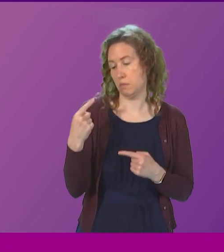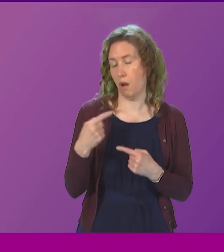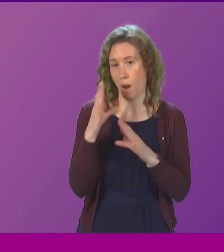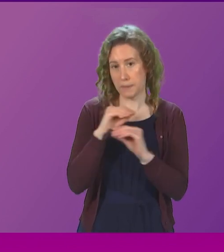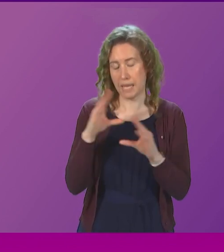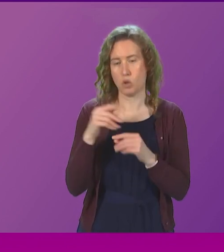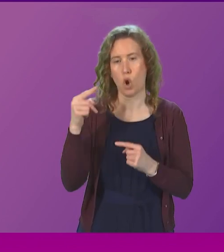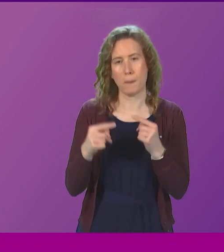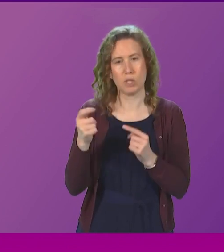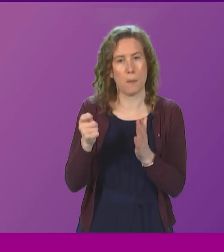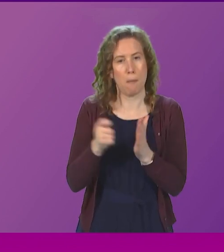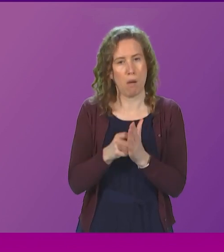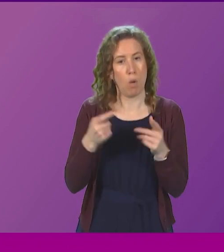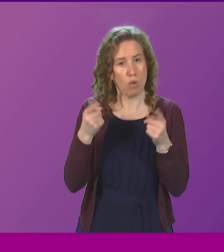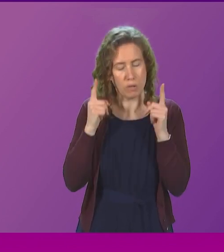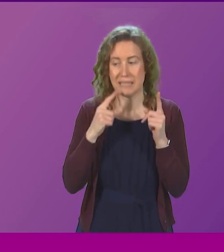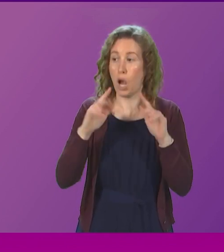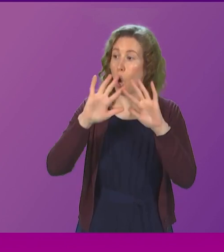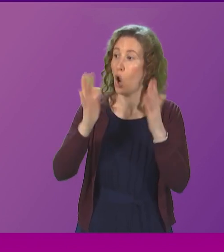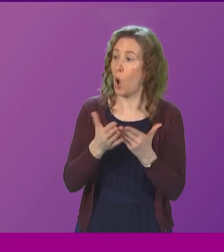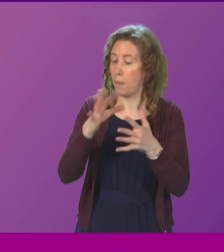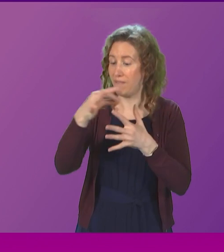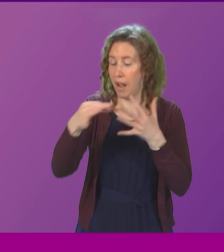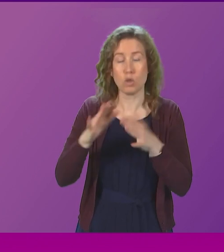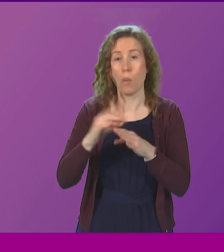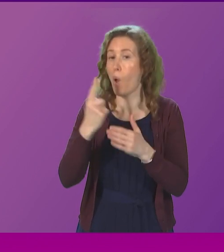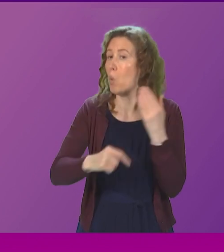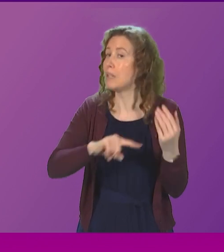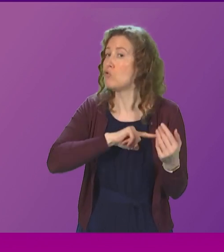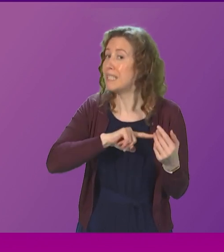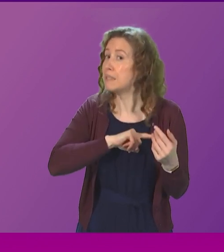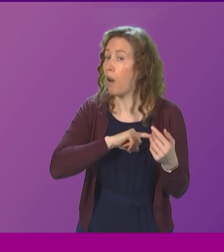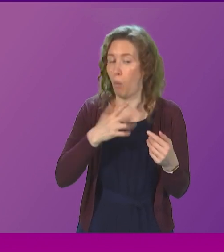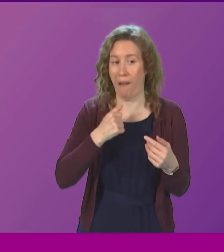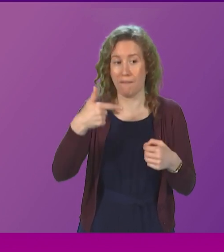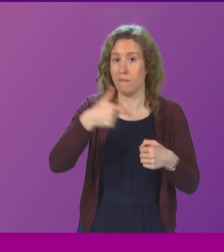indicating that global factors are not solely to blame for high fuel prices, with the evidence